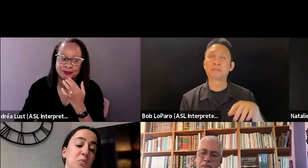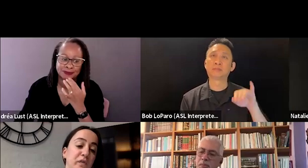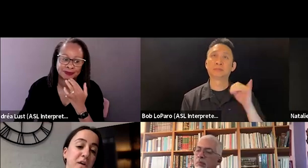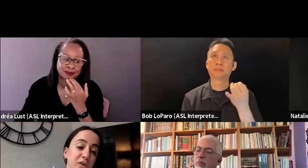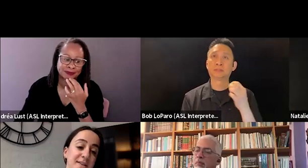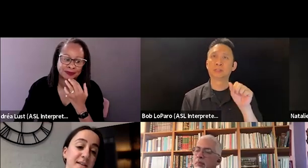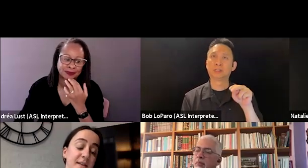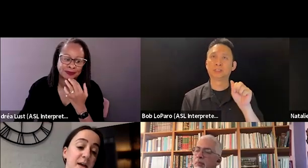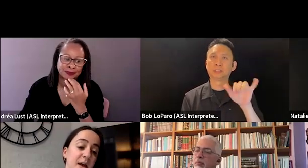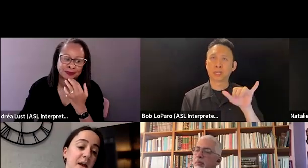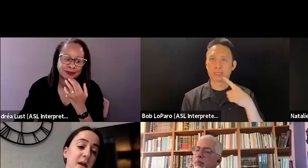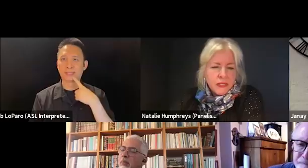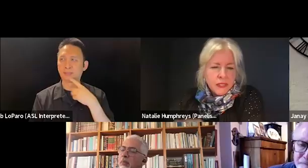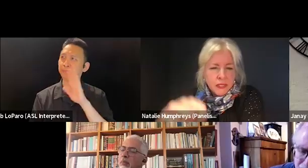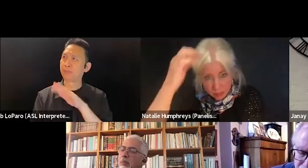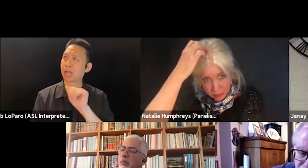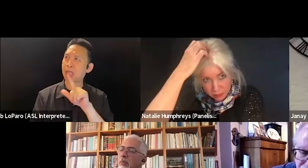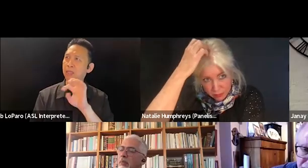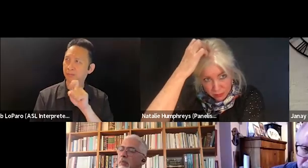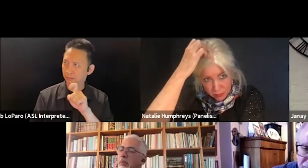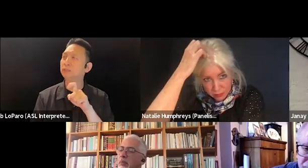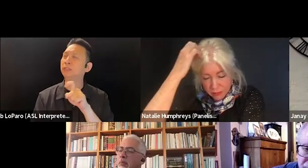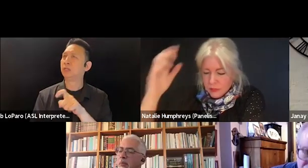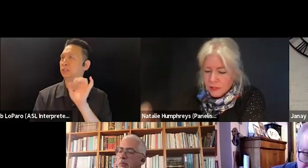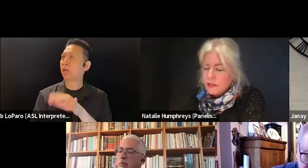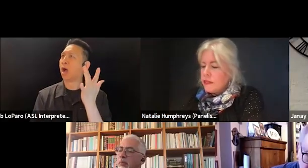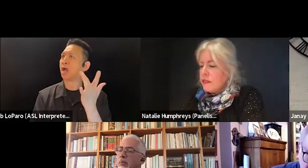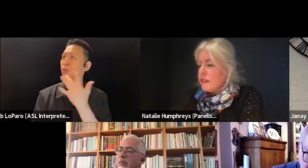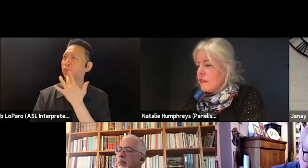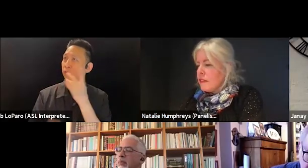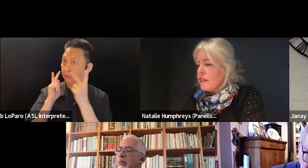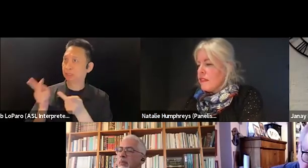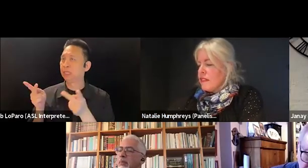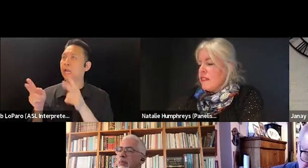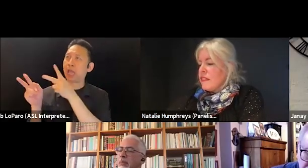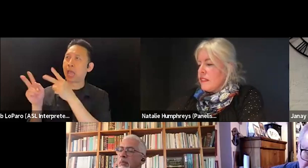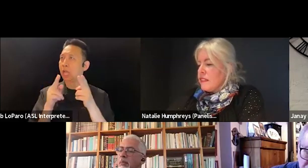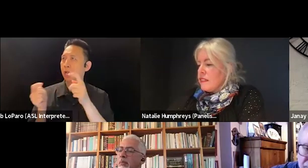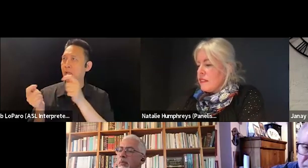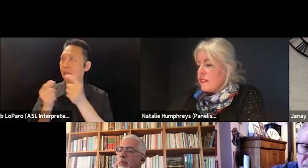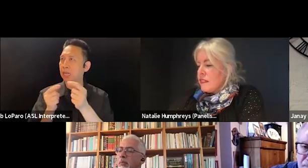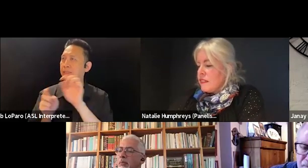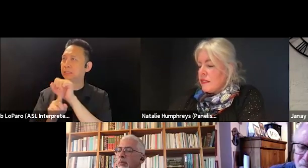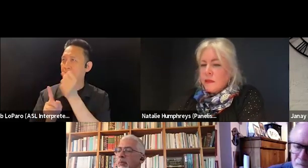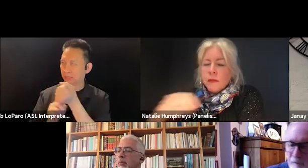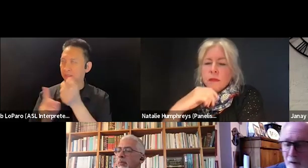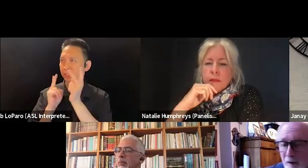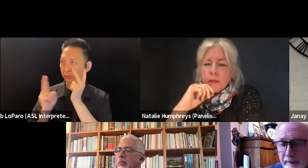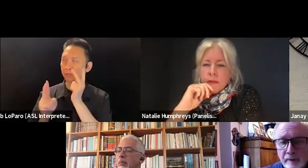why you prefer to see edited scenes and see some visuals from the film instead of reading the material?